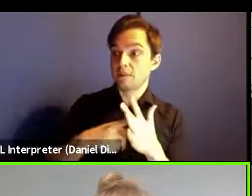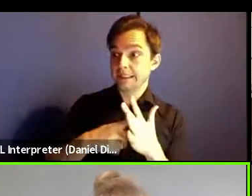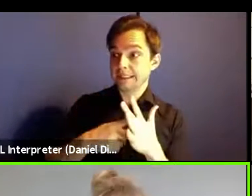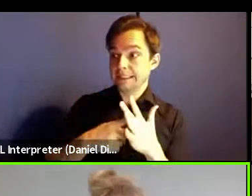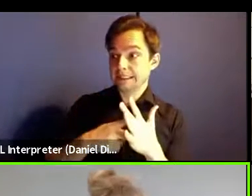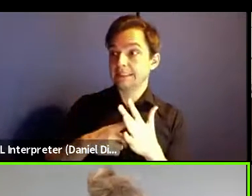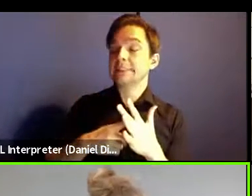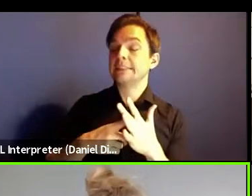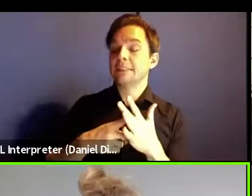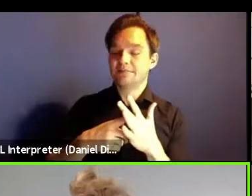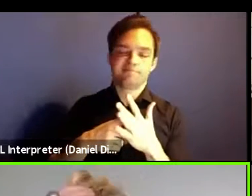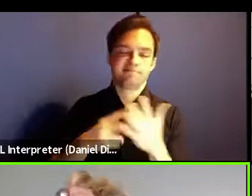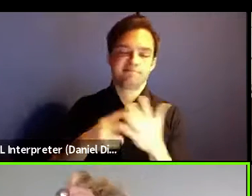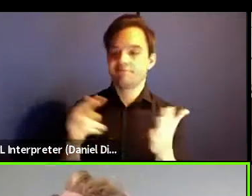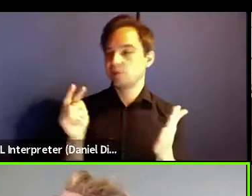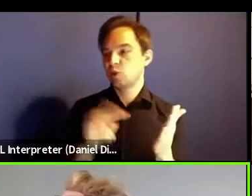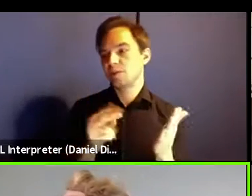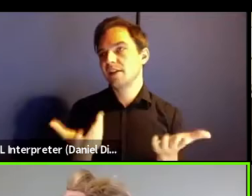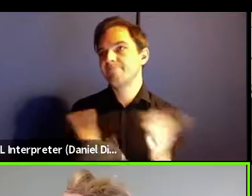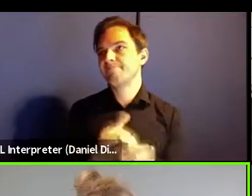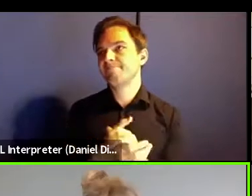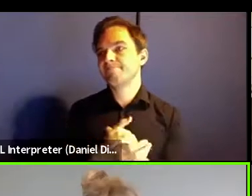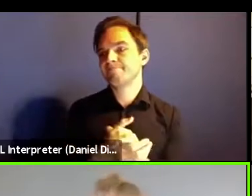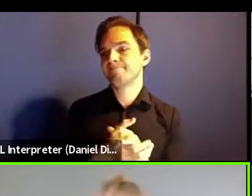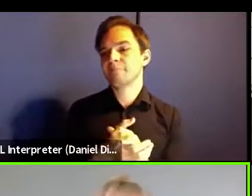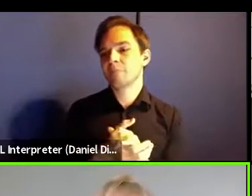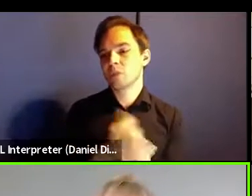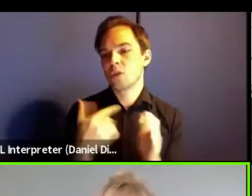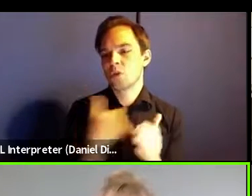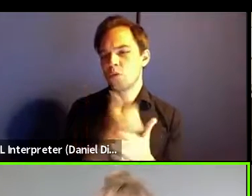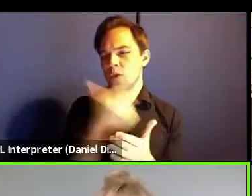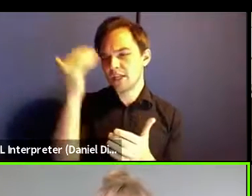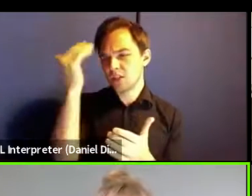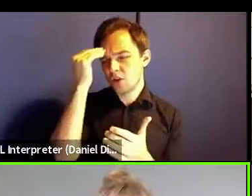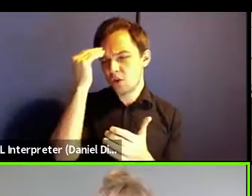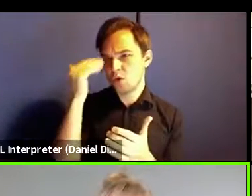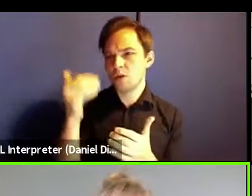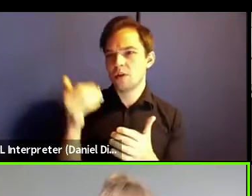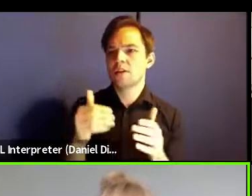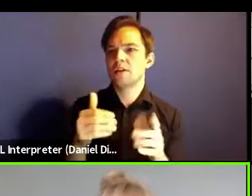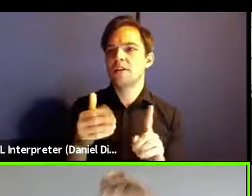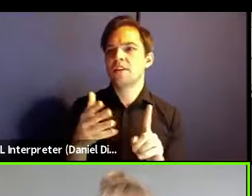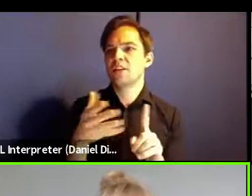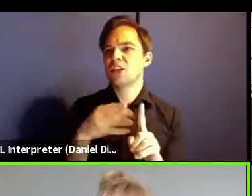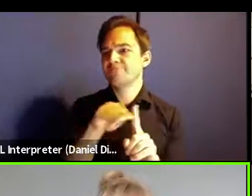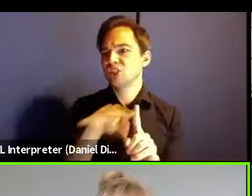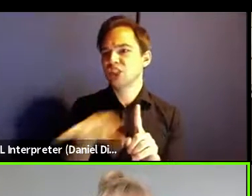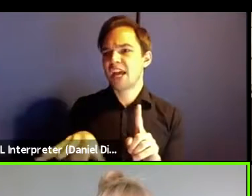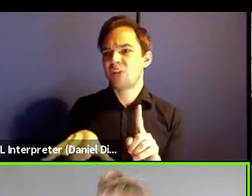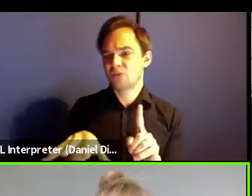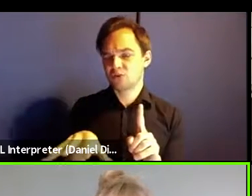Look, we know there's the shadow and the light side of the experience of people with disabilities